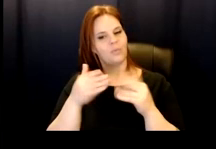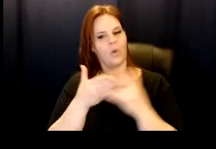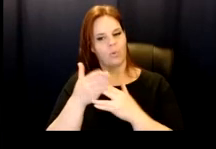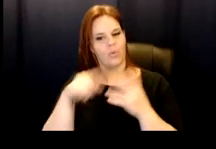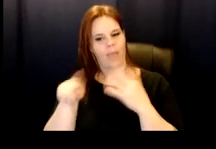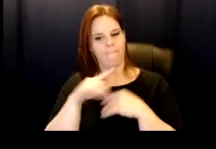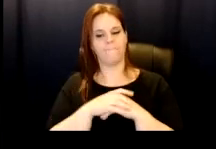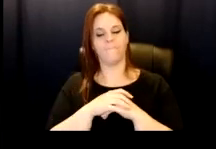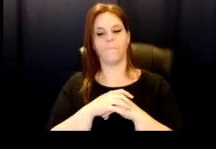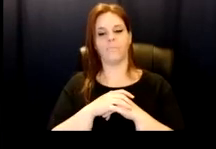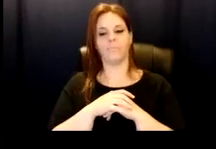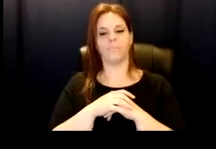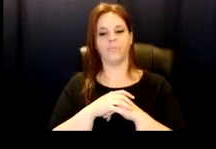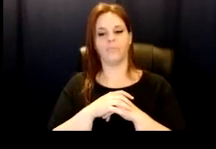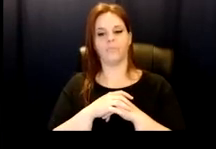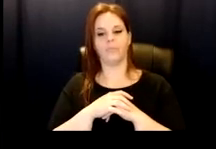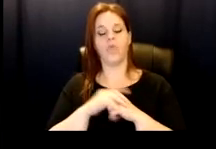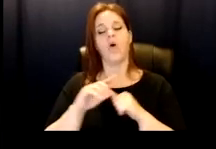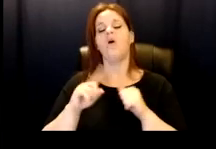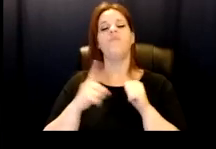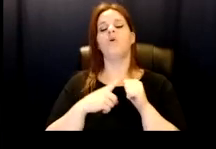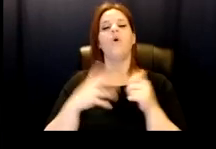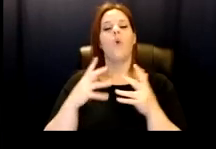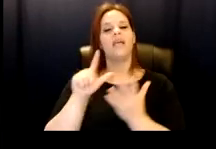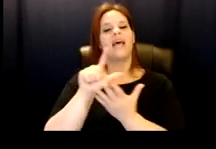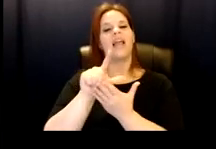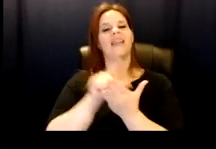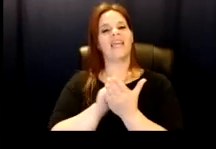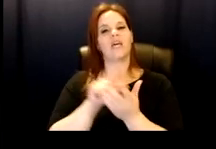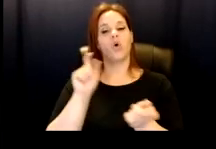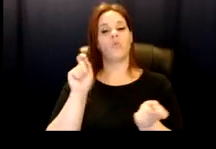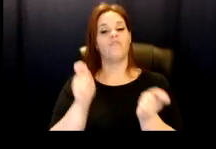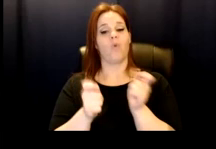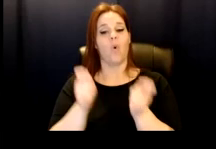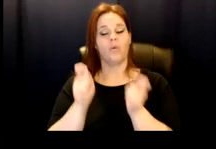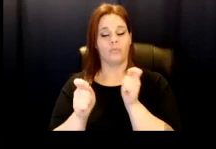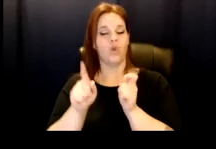will start with is: What legal reforms are needed to prevent disability discrimination